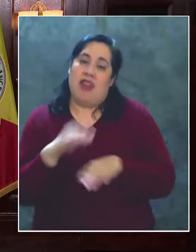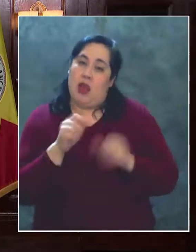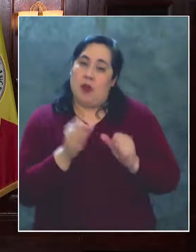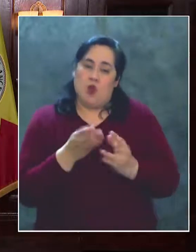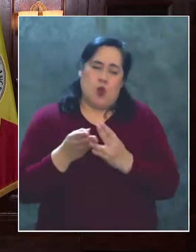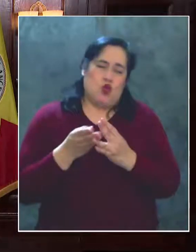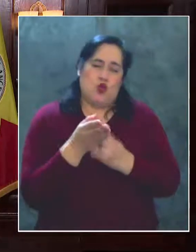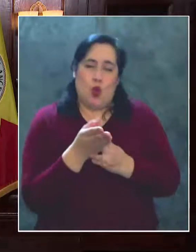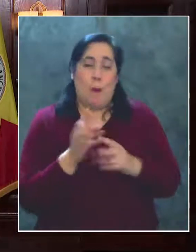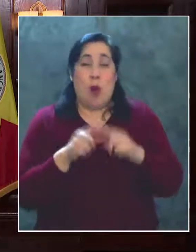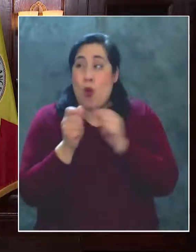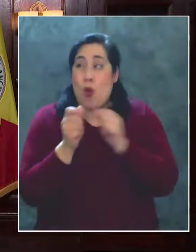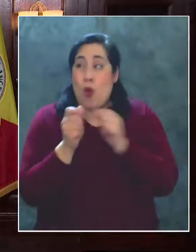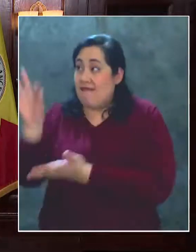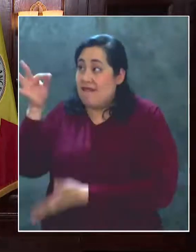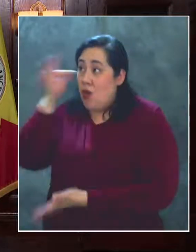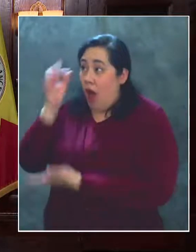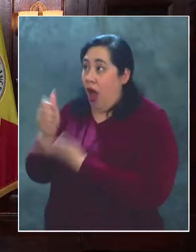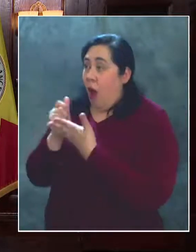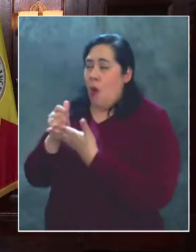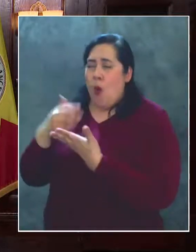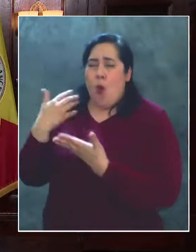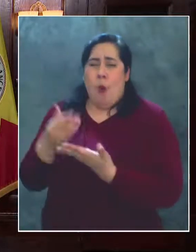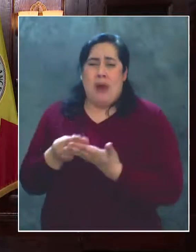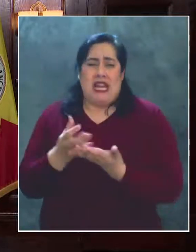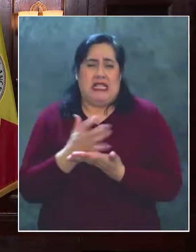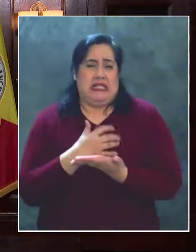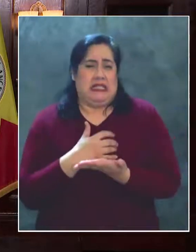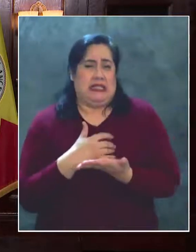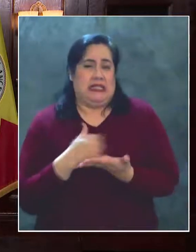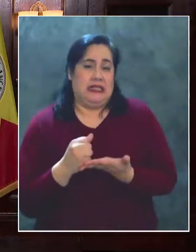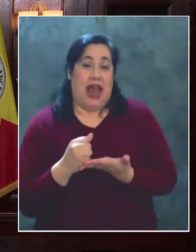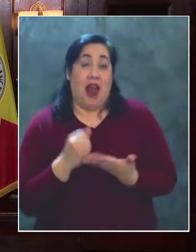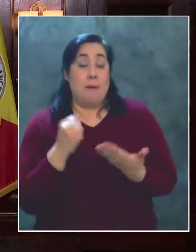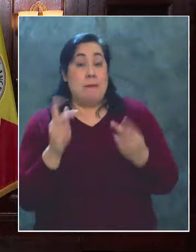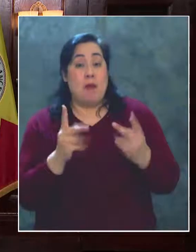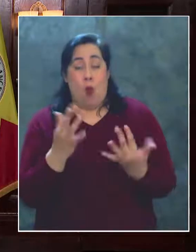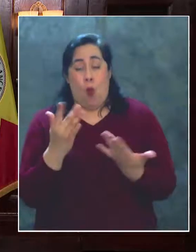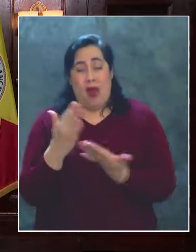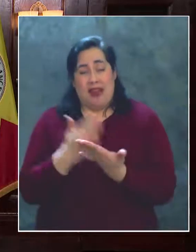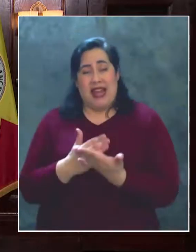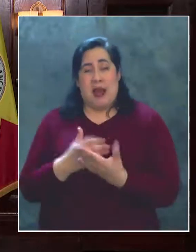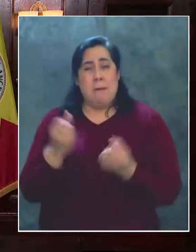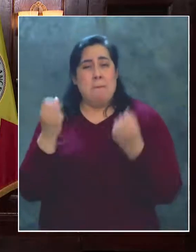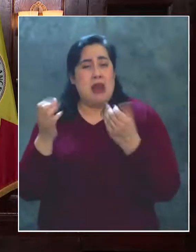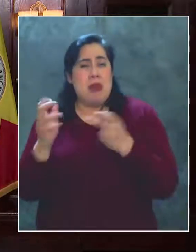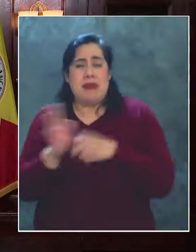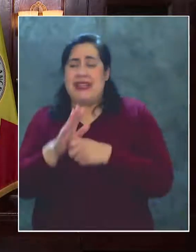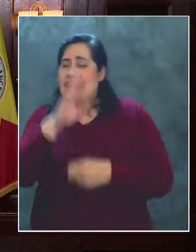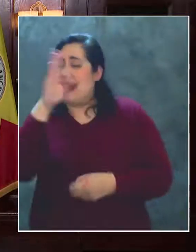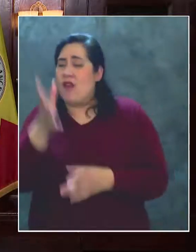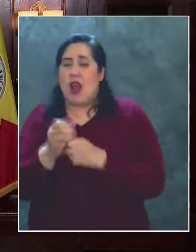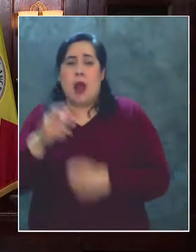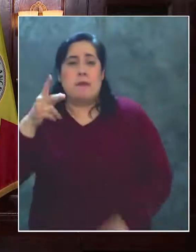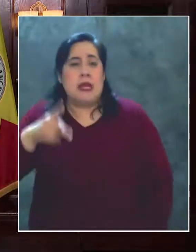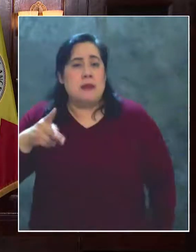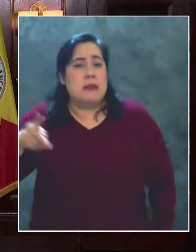BUT WITHOUT THE ASSISTANCE THESE FUNDS HAVE DRIED UP. AND FOR THE MOST VULNERABLE, THEY NEVER GOT ACCESS TO PPE